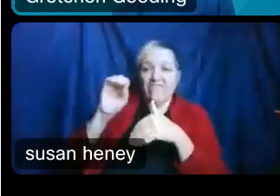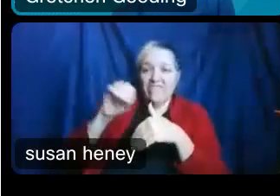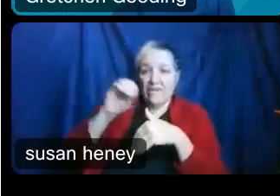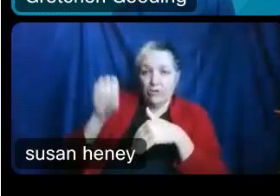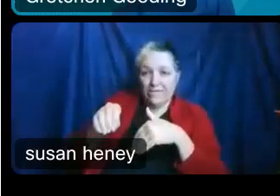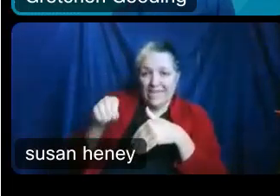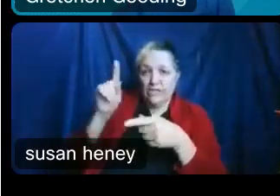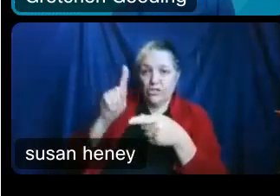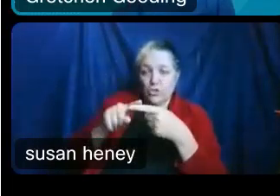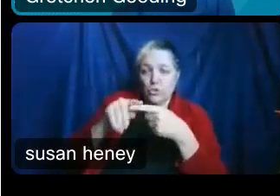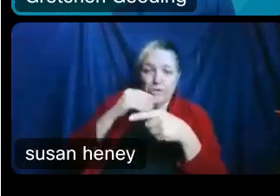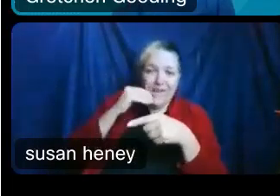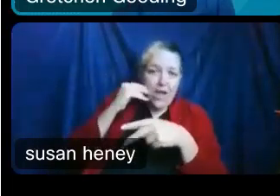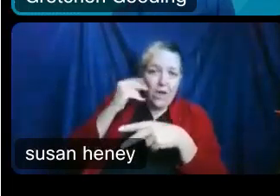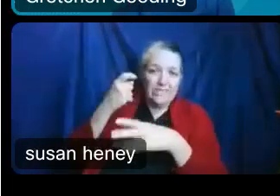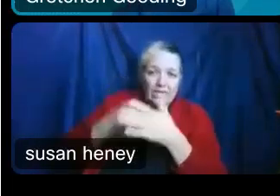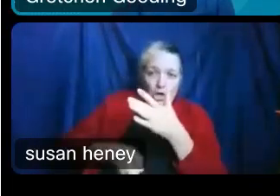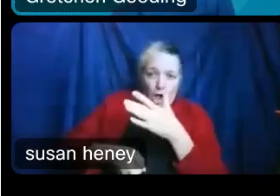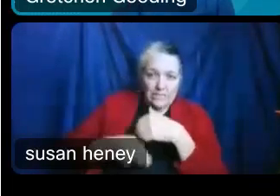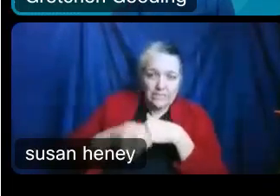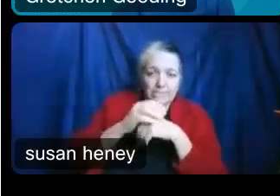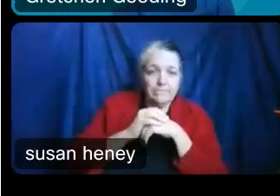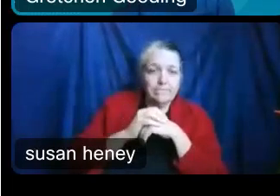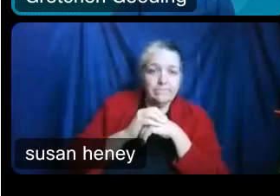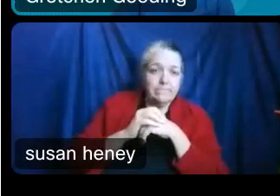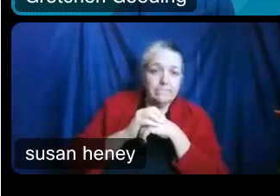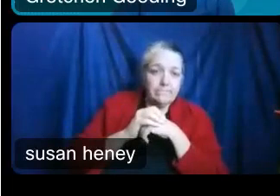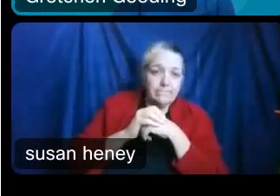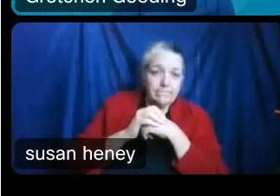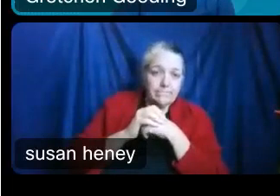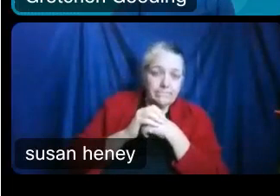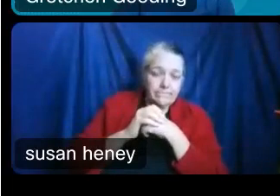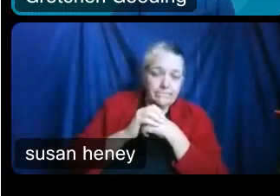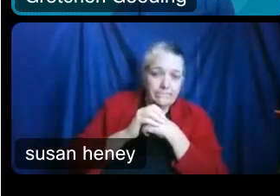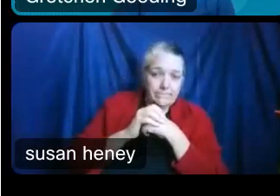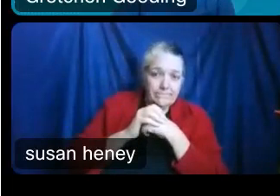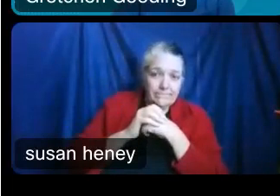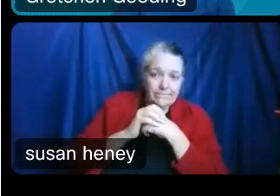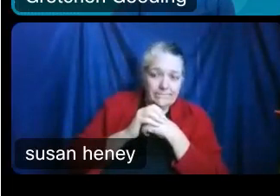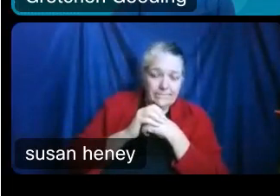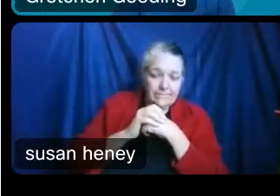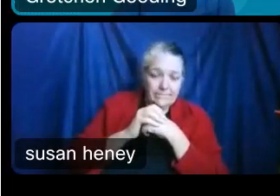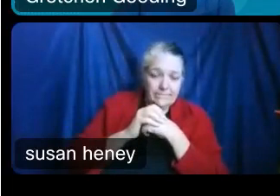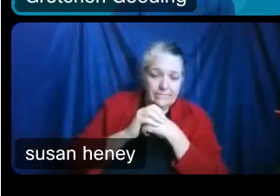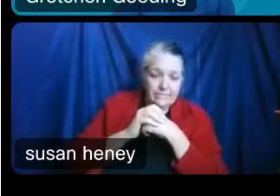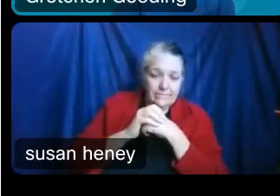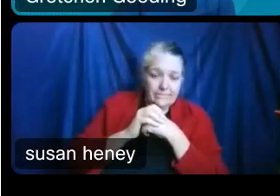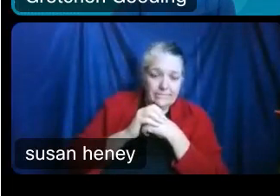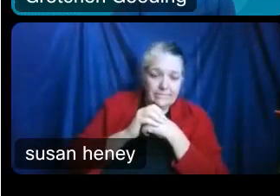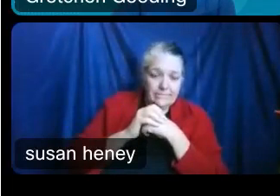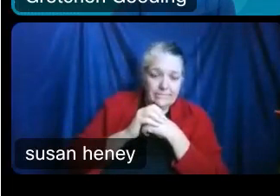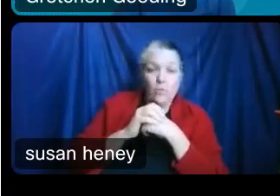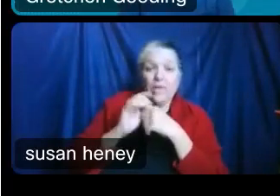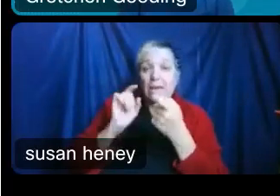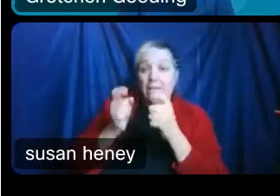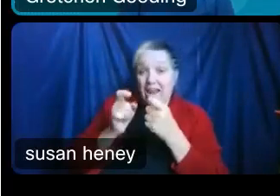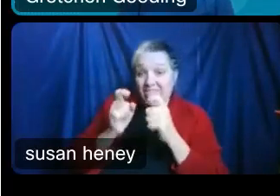housing cost. We also had modifications to tables for variety